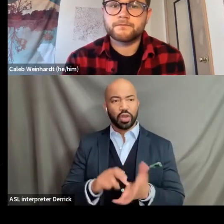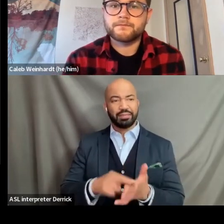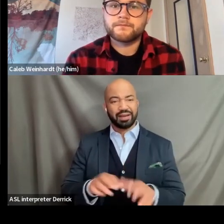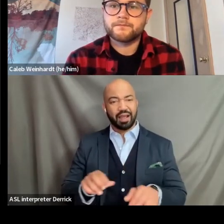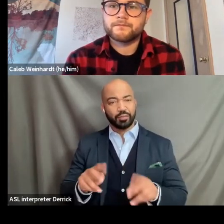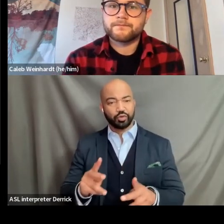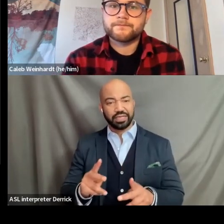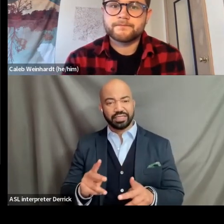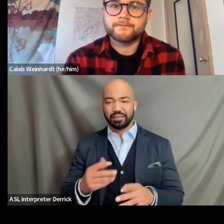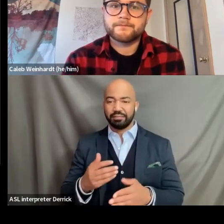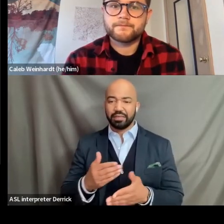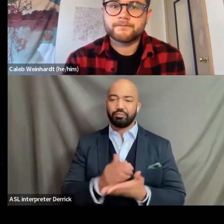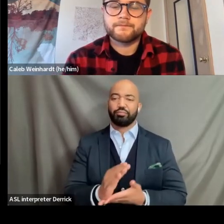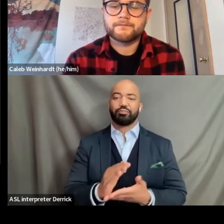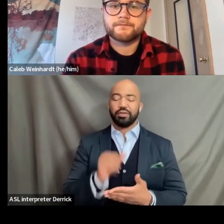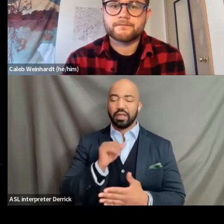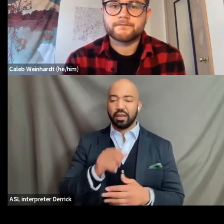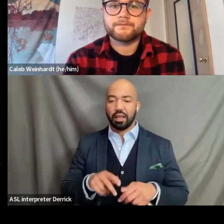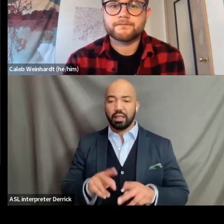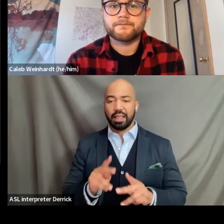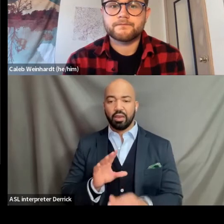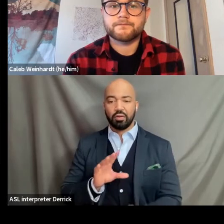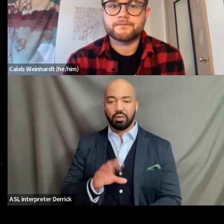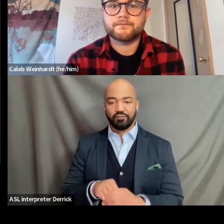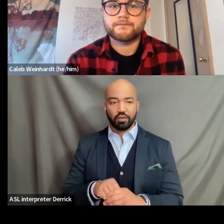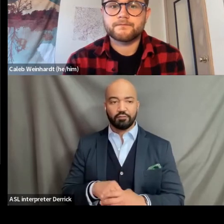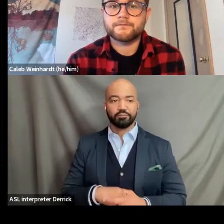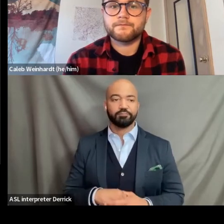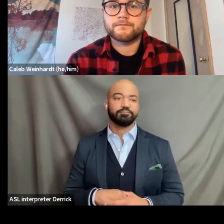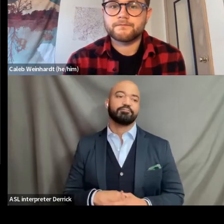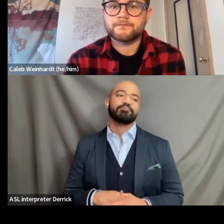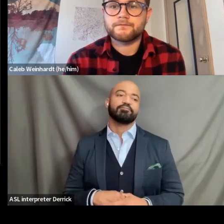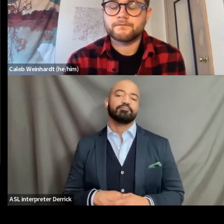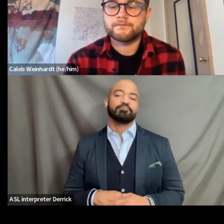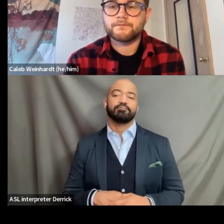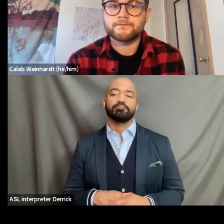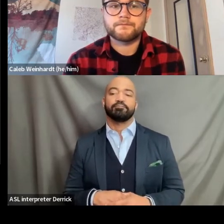So the political climate right now is really challenging as many of us know